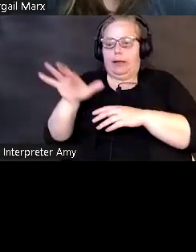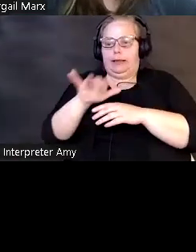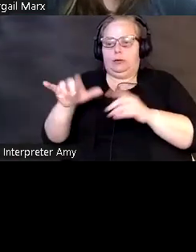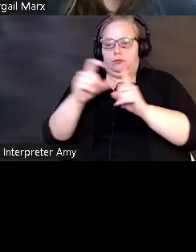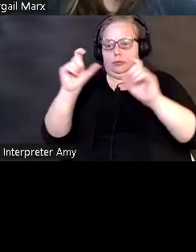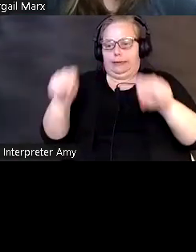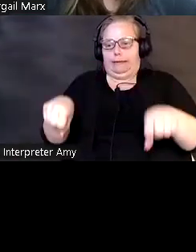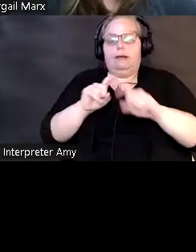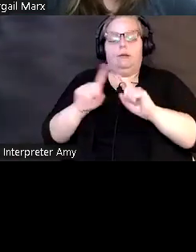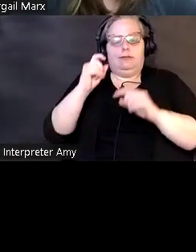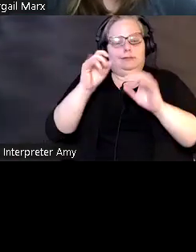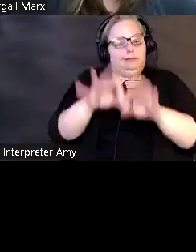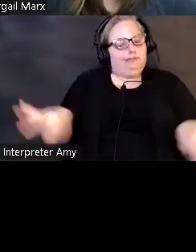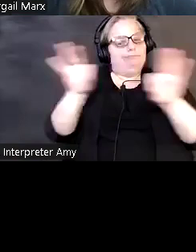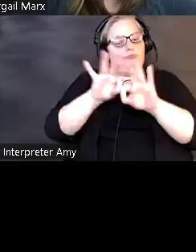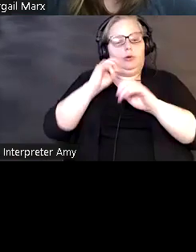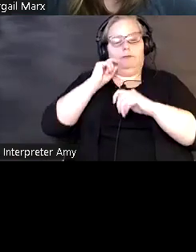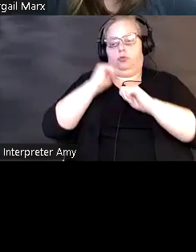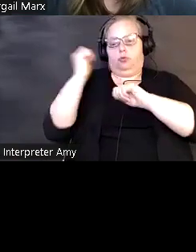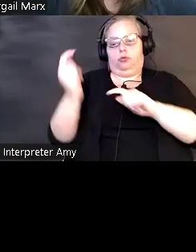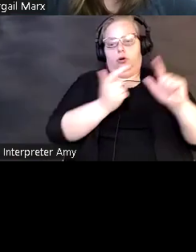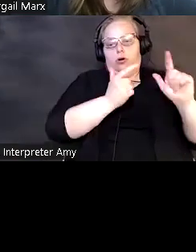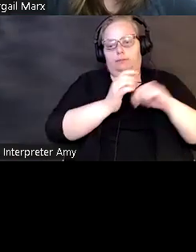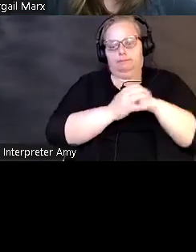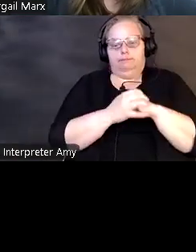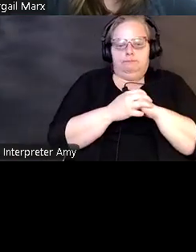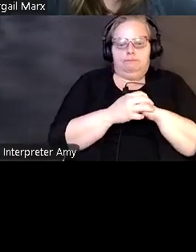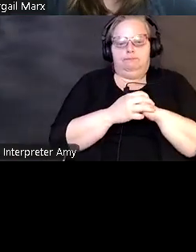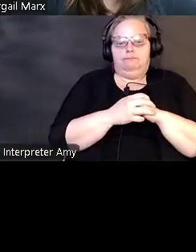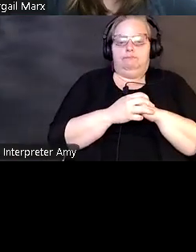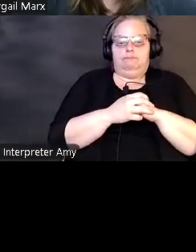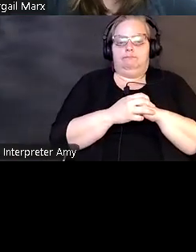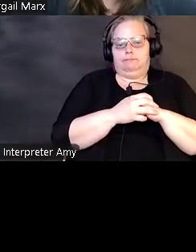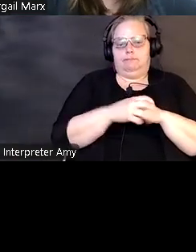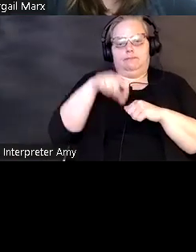important for everyone across that spectrum. So we need to be responsible and respond to all